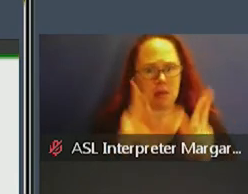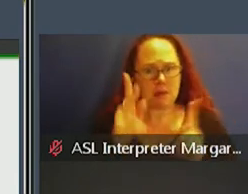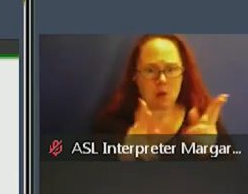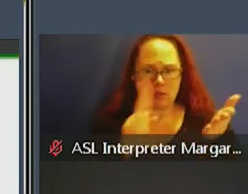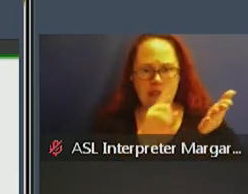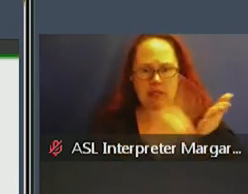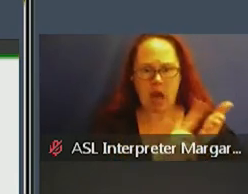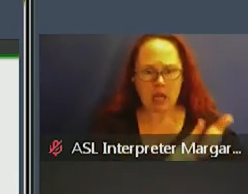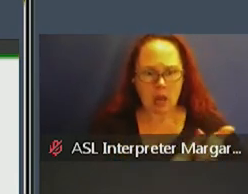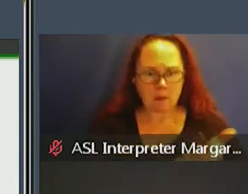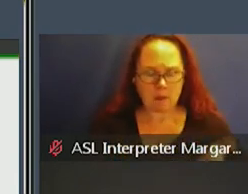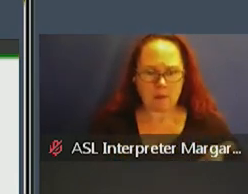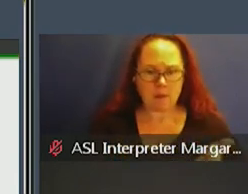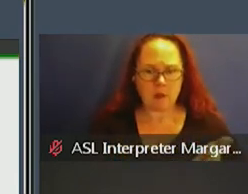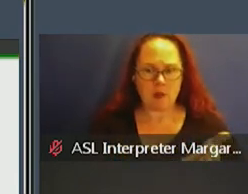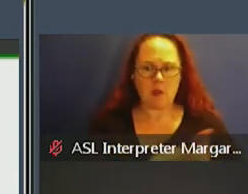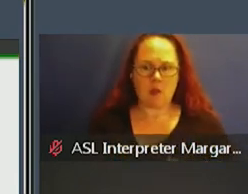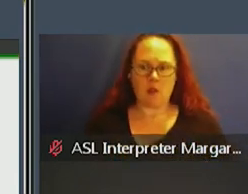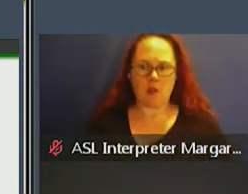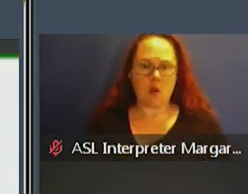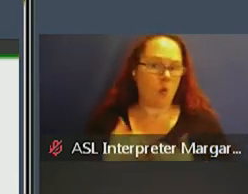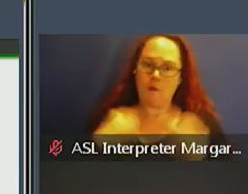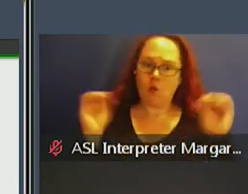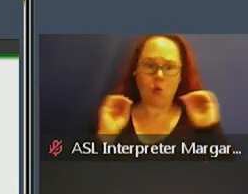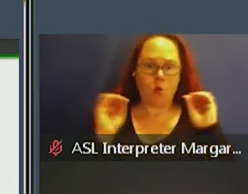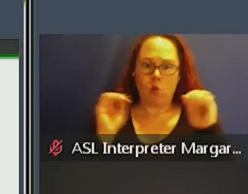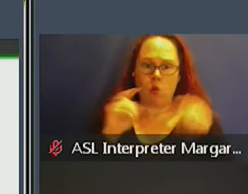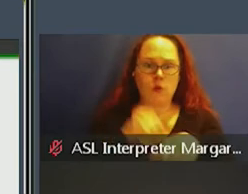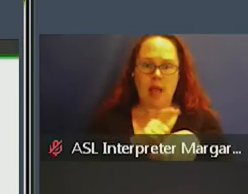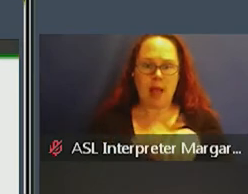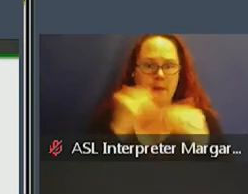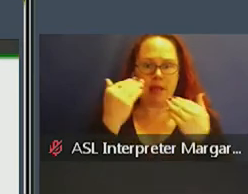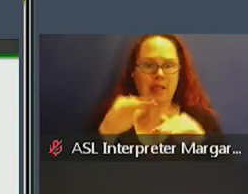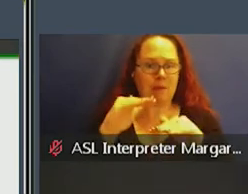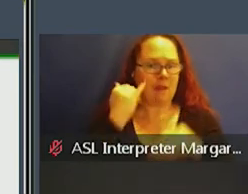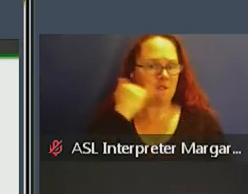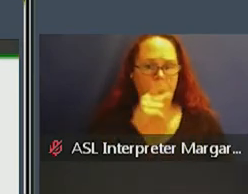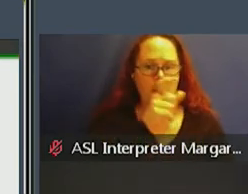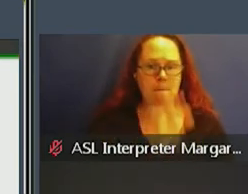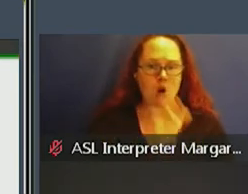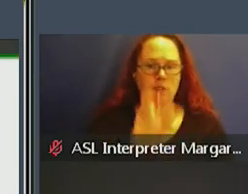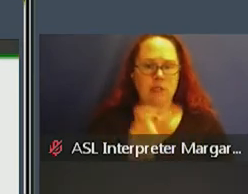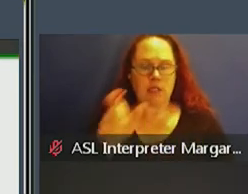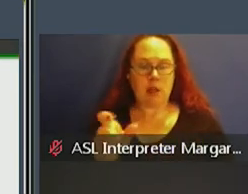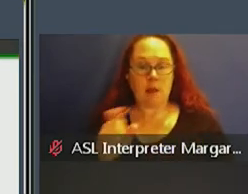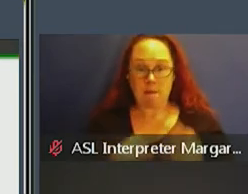We do not impose time limits per se, but we have the right to impose time limits.